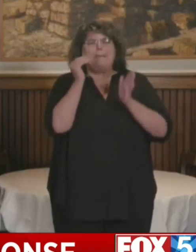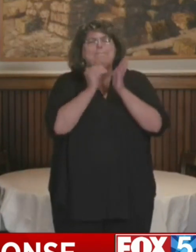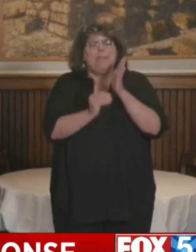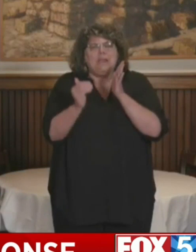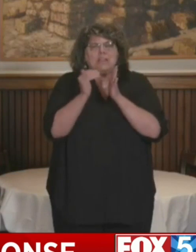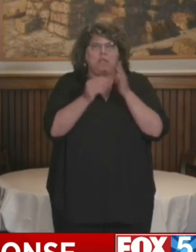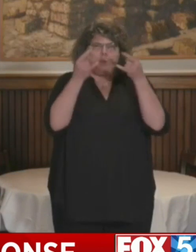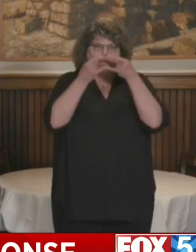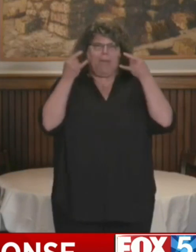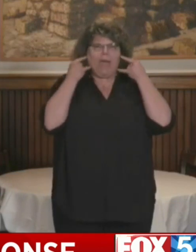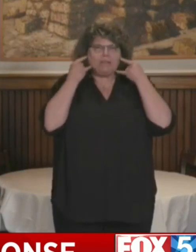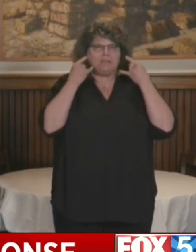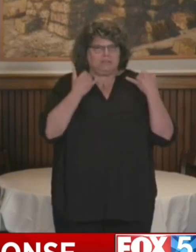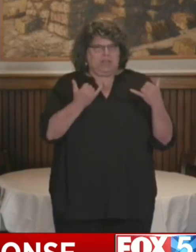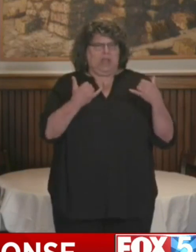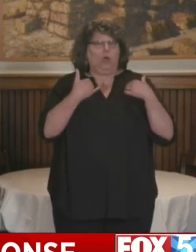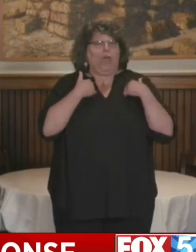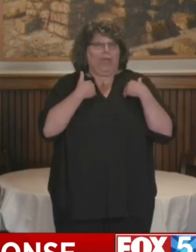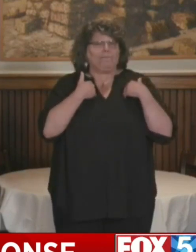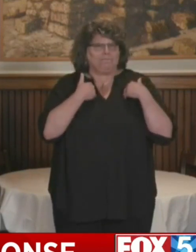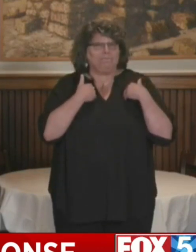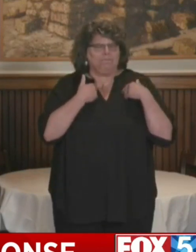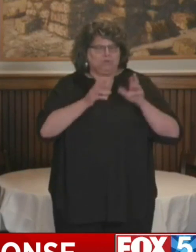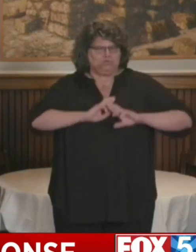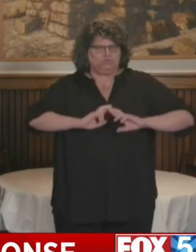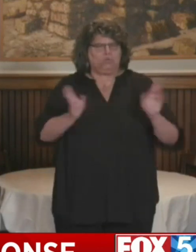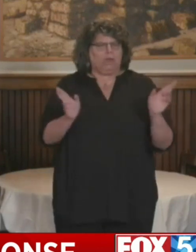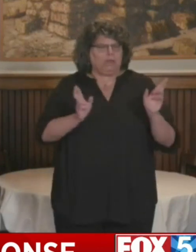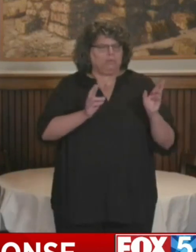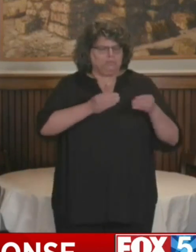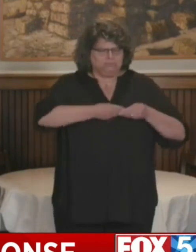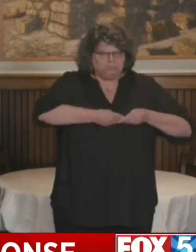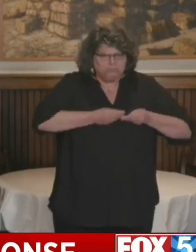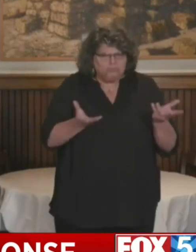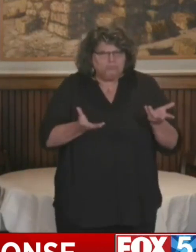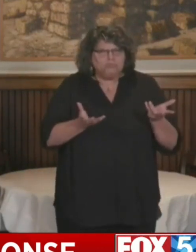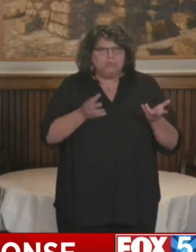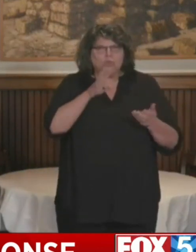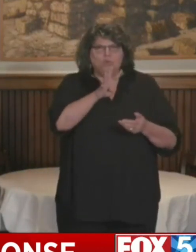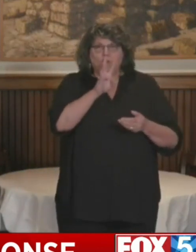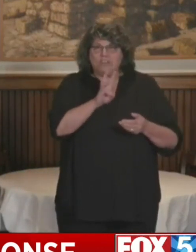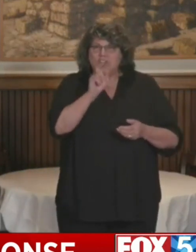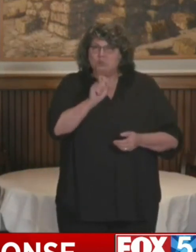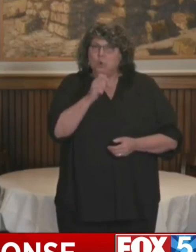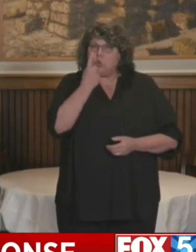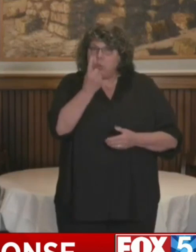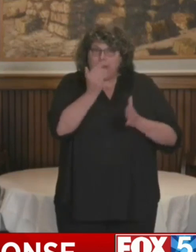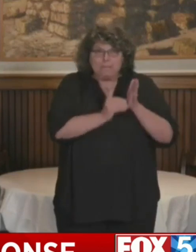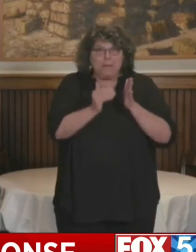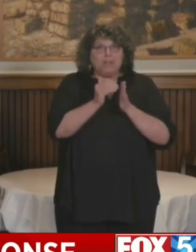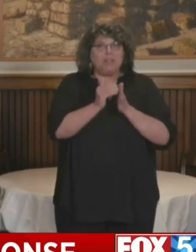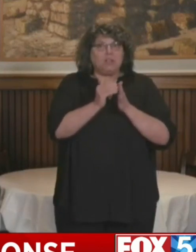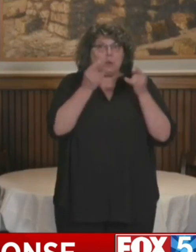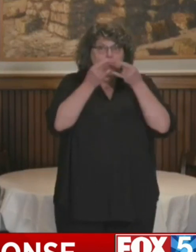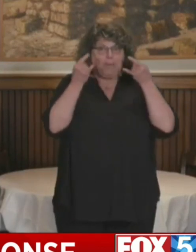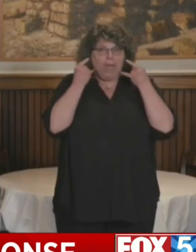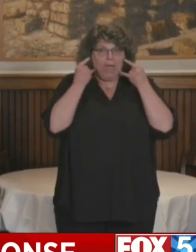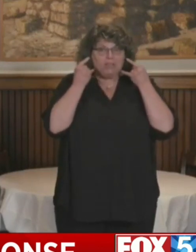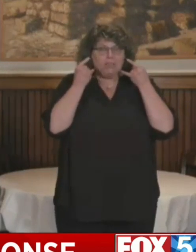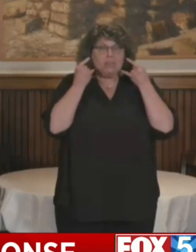AND MORE MASKS COME IN IN FACT THE INVENTORY THIS MORNING WAS 56.1 MILLION ASKS THAT WE NOW